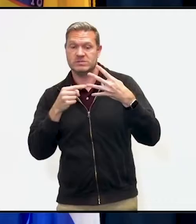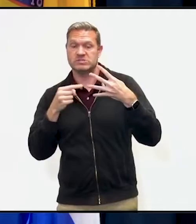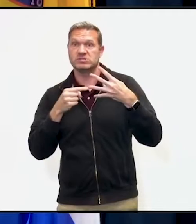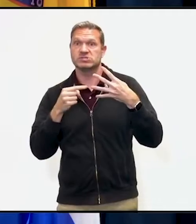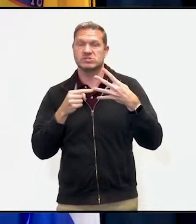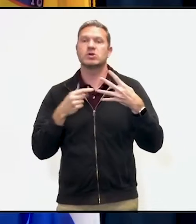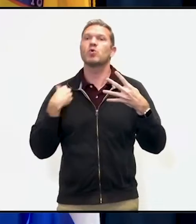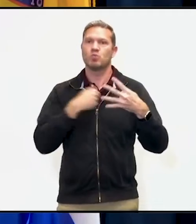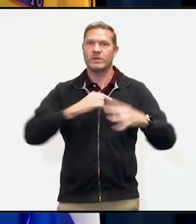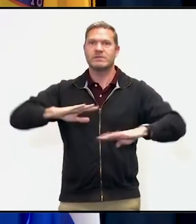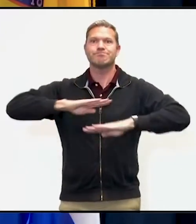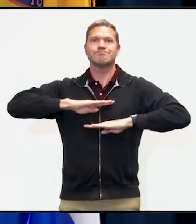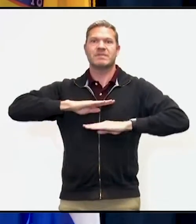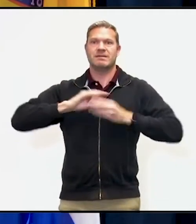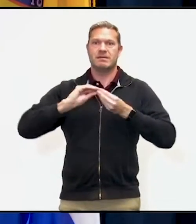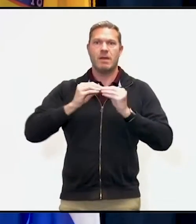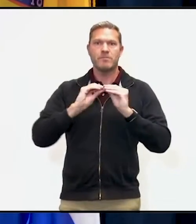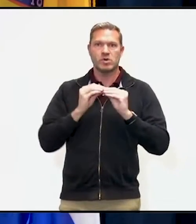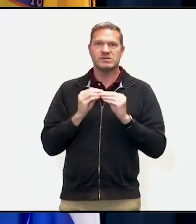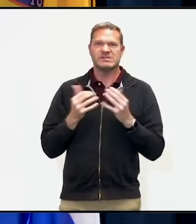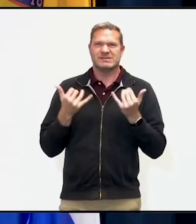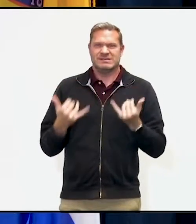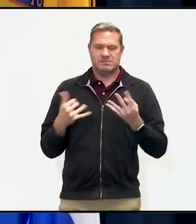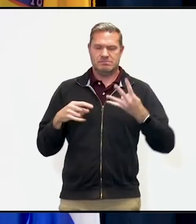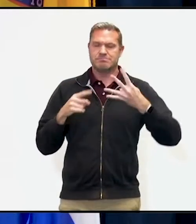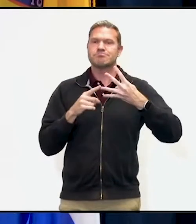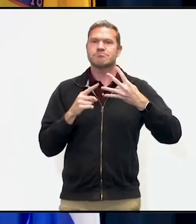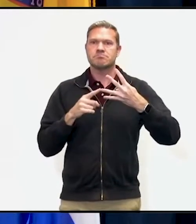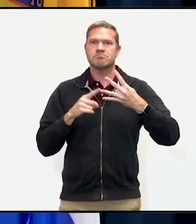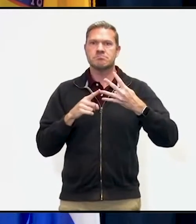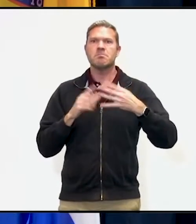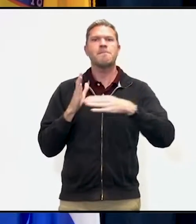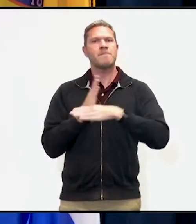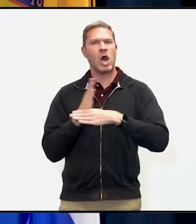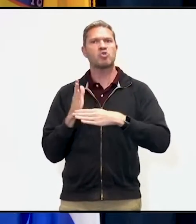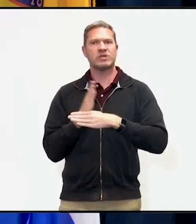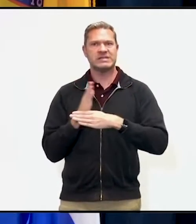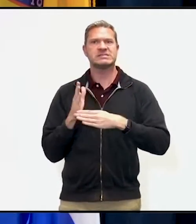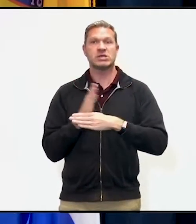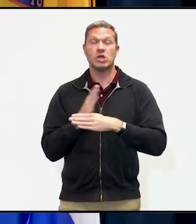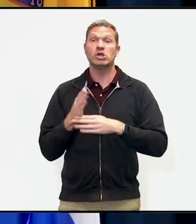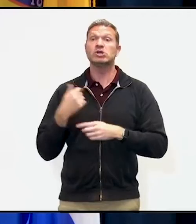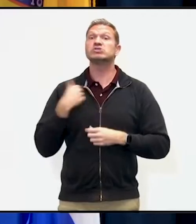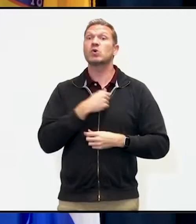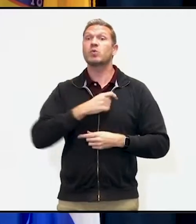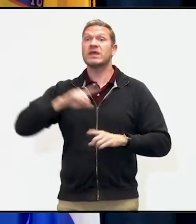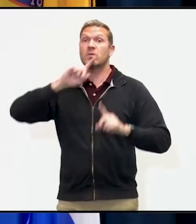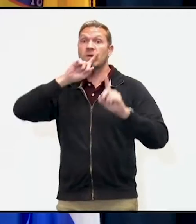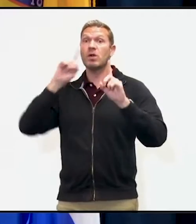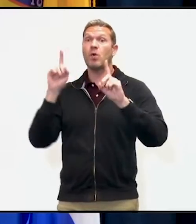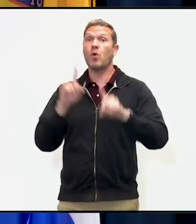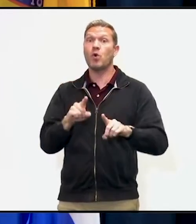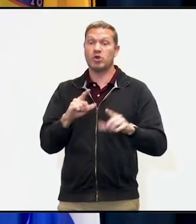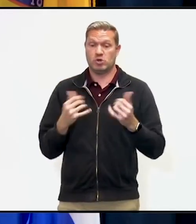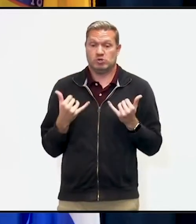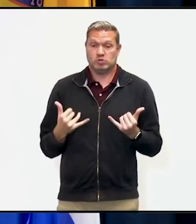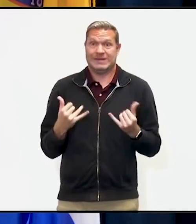which is considered the moderate tier. So we will be issuing our new Health order today and I want to share some of the highlights.